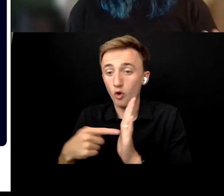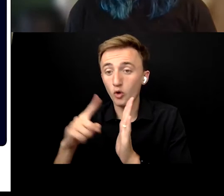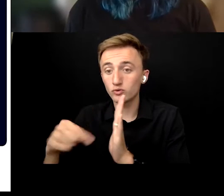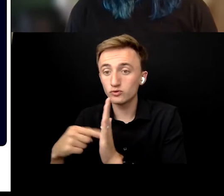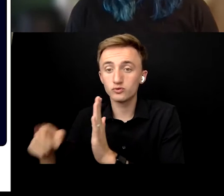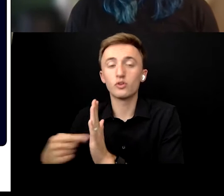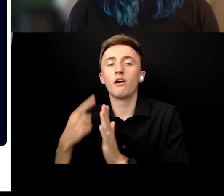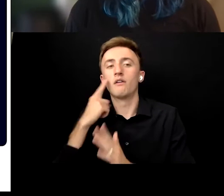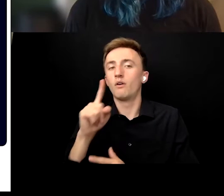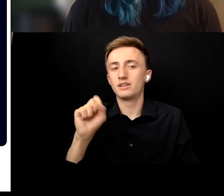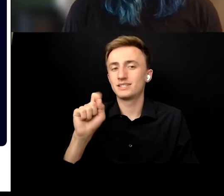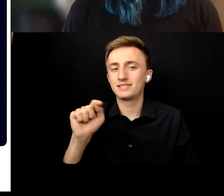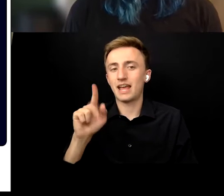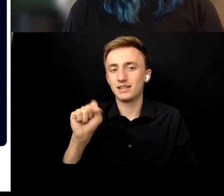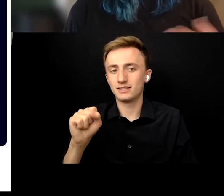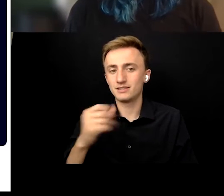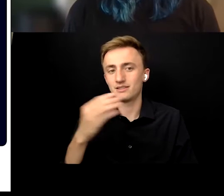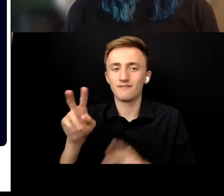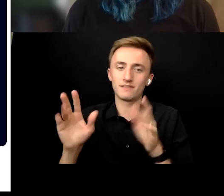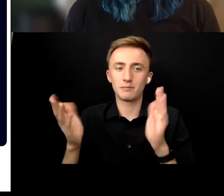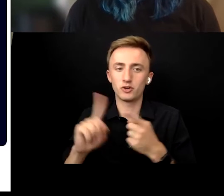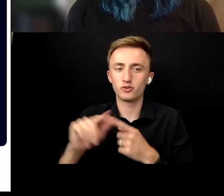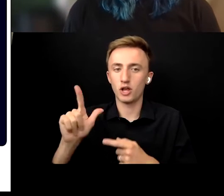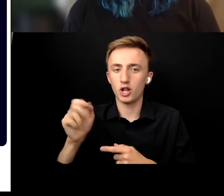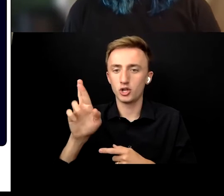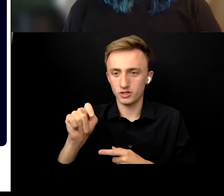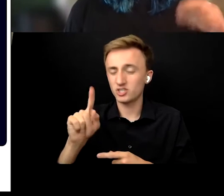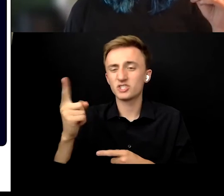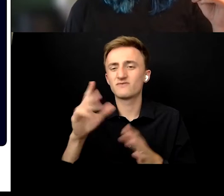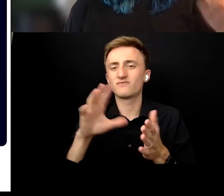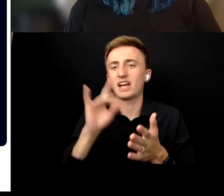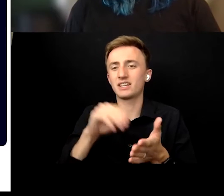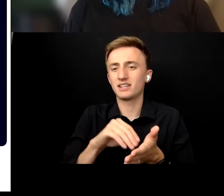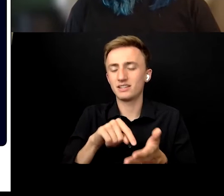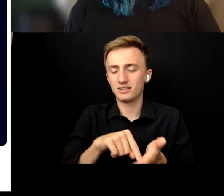which are the most used ones. Just to find them in the document. We want to make sure that they